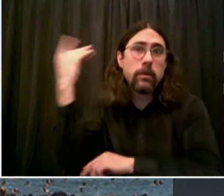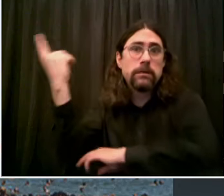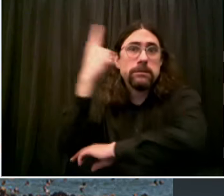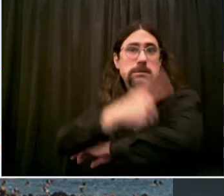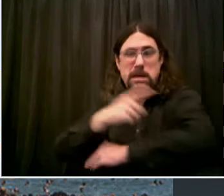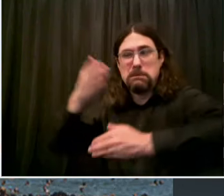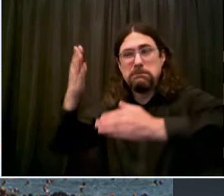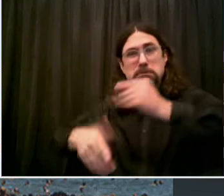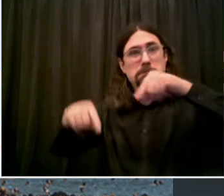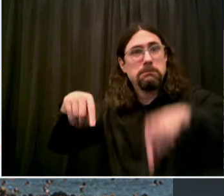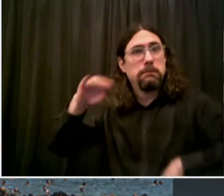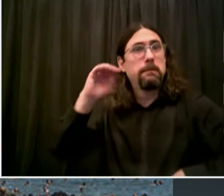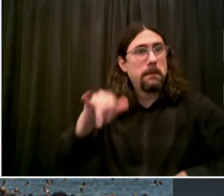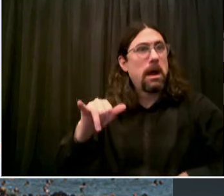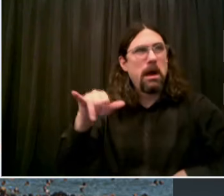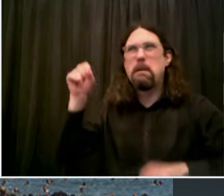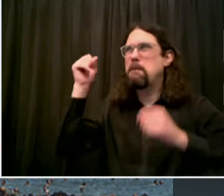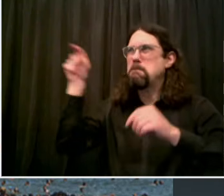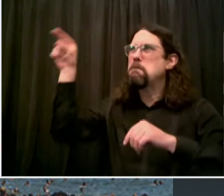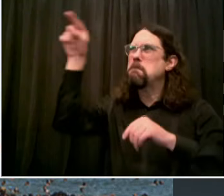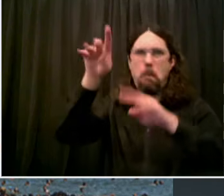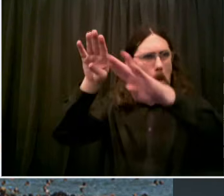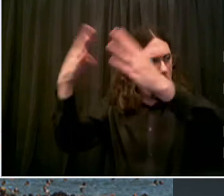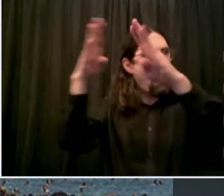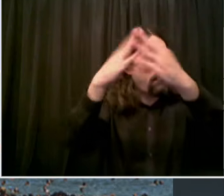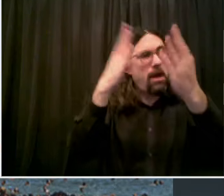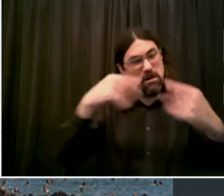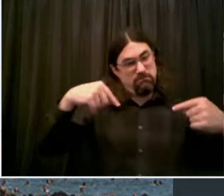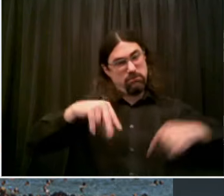IT IS NOT SAFE. IT IS NOT THE RIGHT THING TO DO